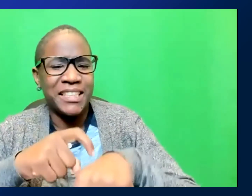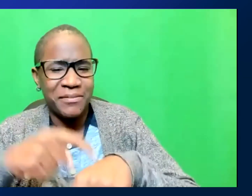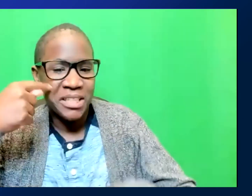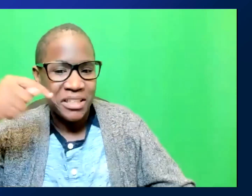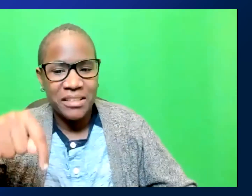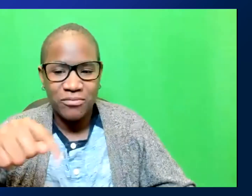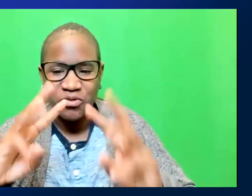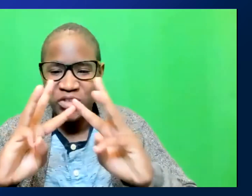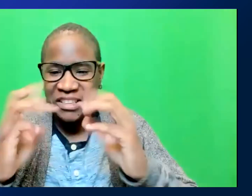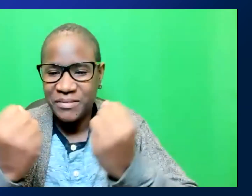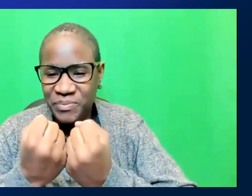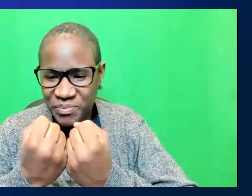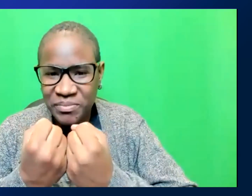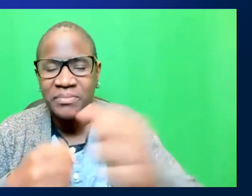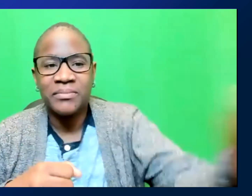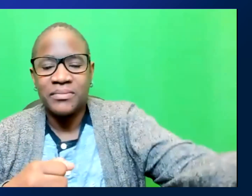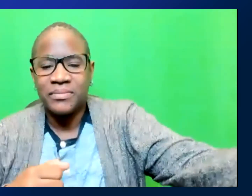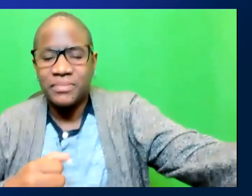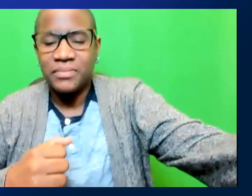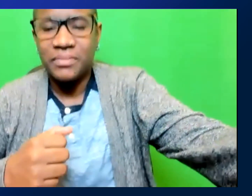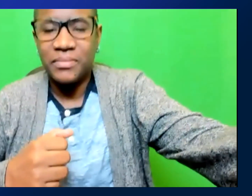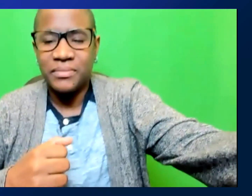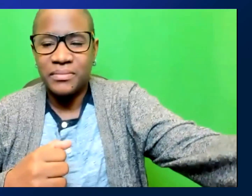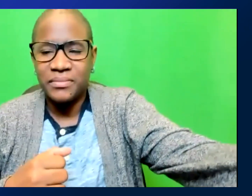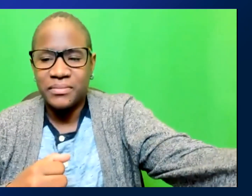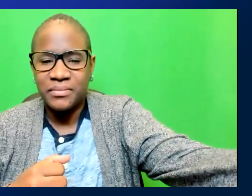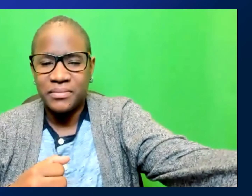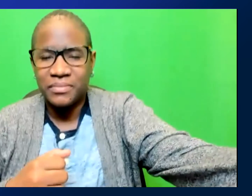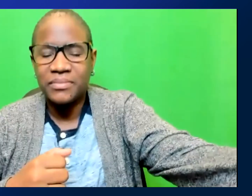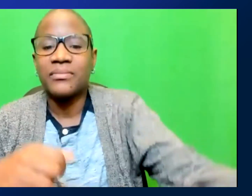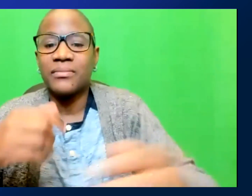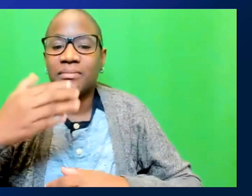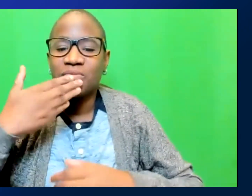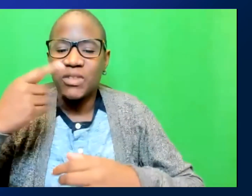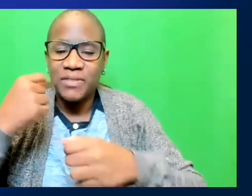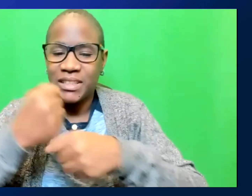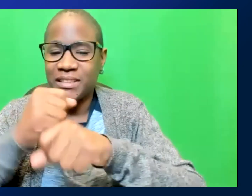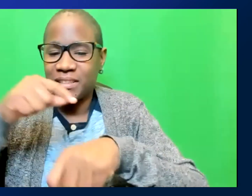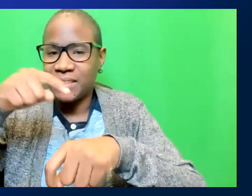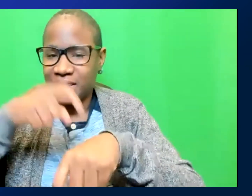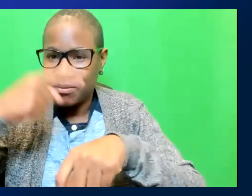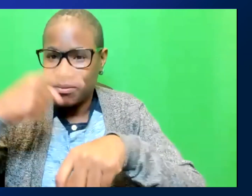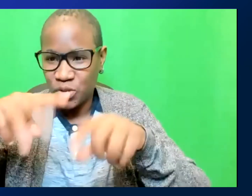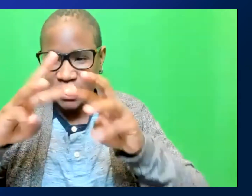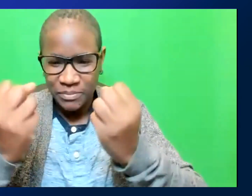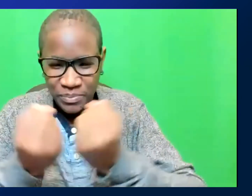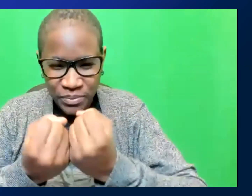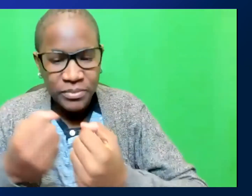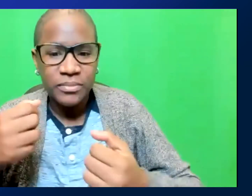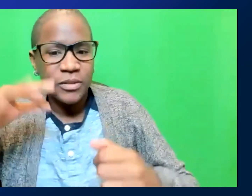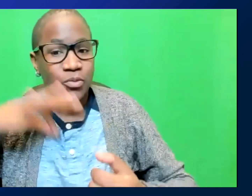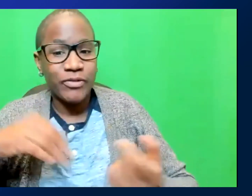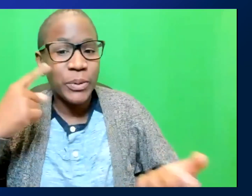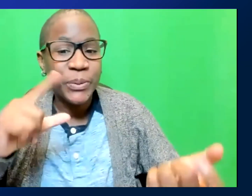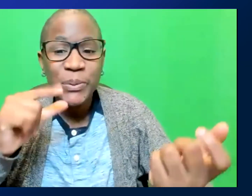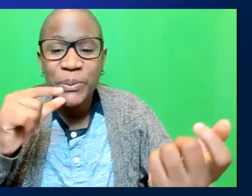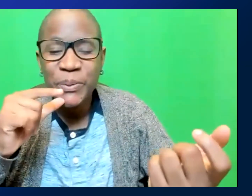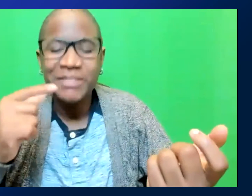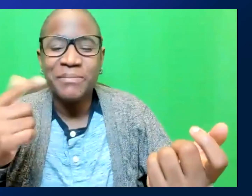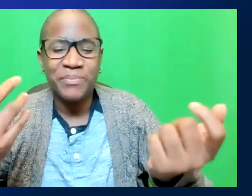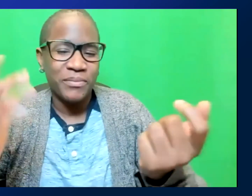time to attend this workshop today thank you so much for being able to attend uh the